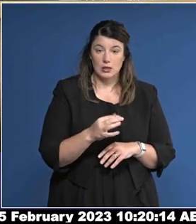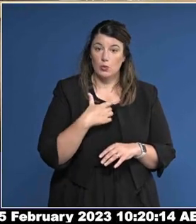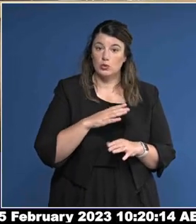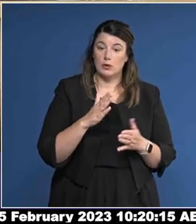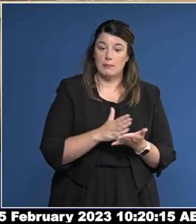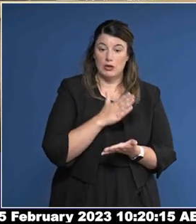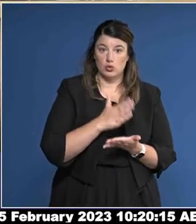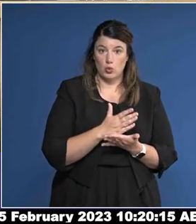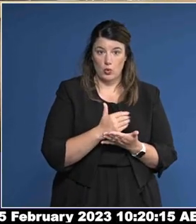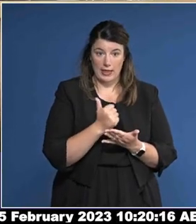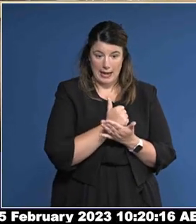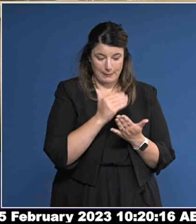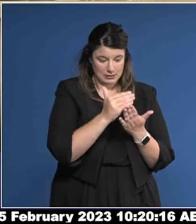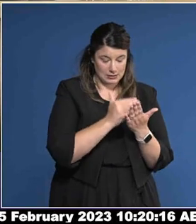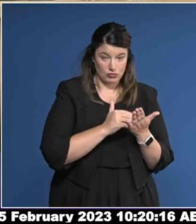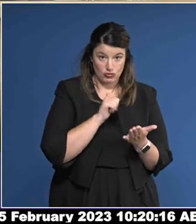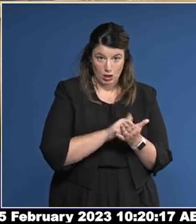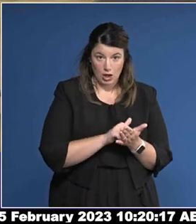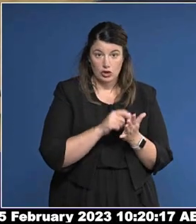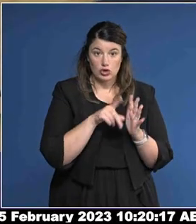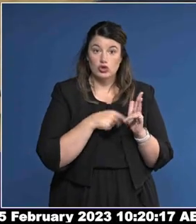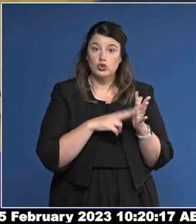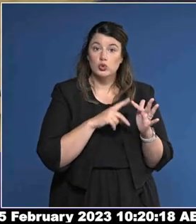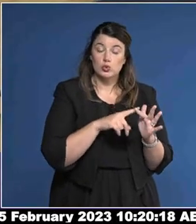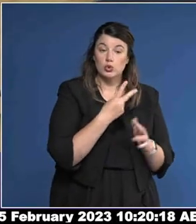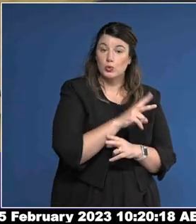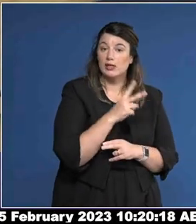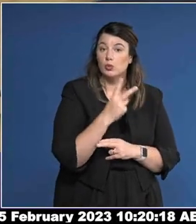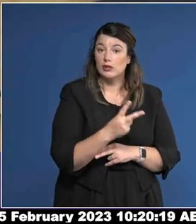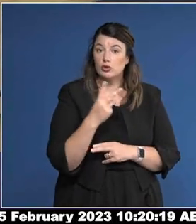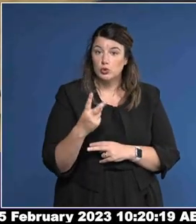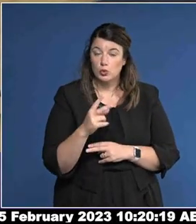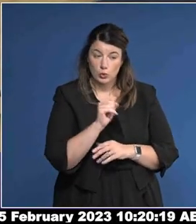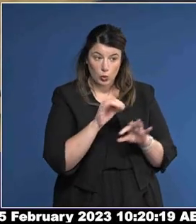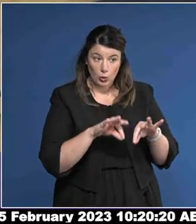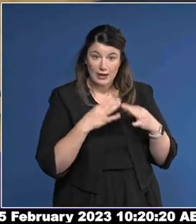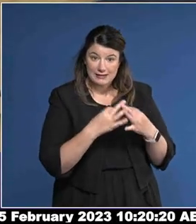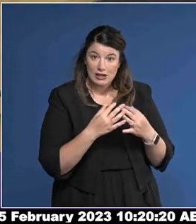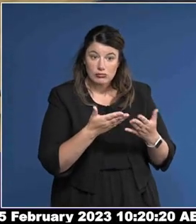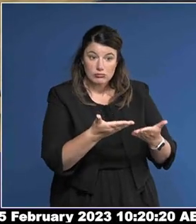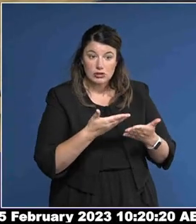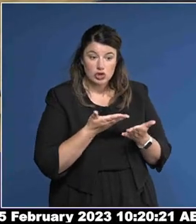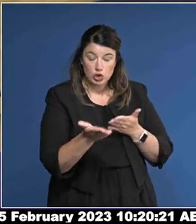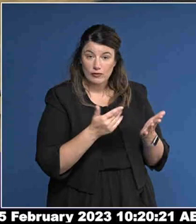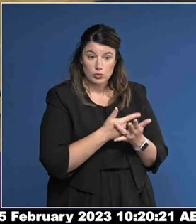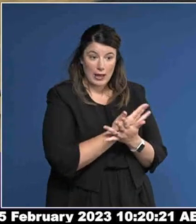Okay. MS EASTMAN: So as at June 2022, Afford provides services to 6,550